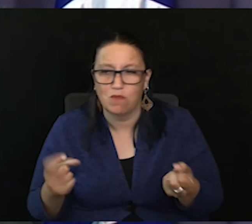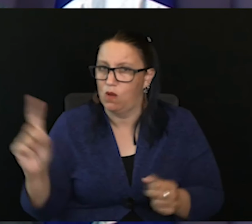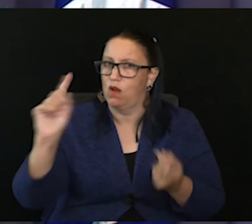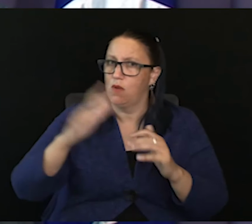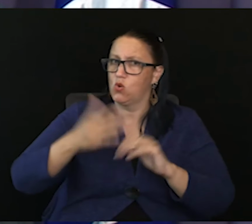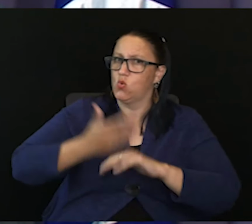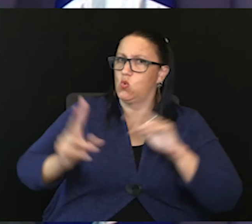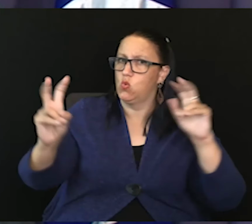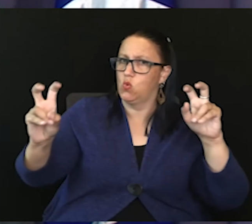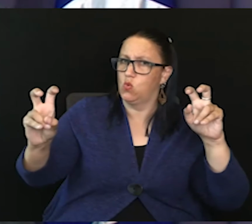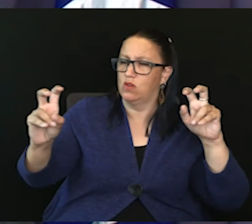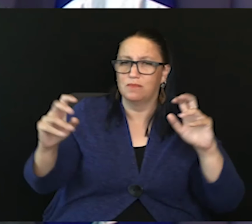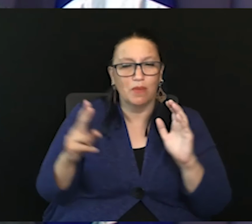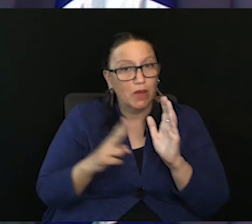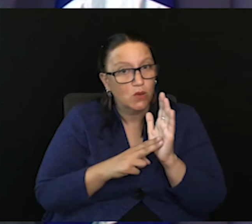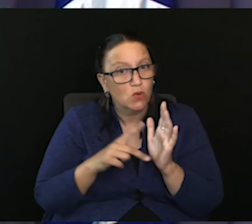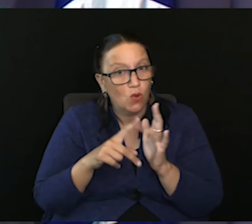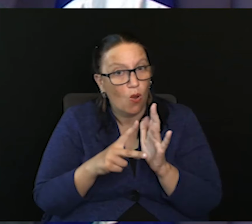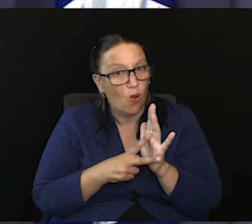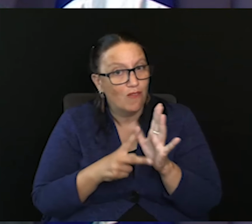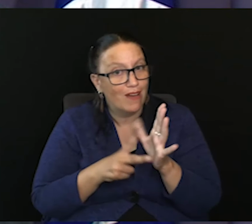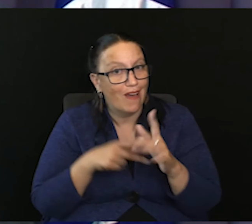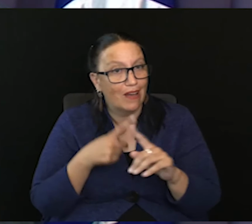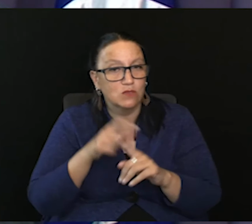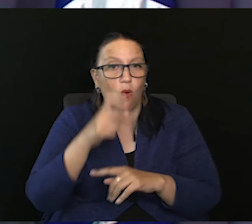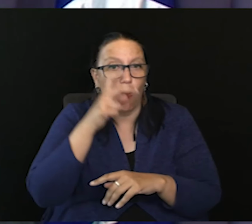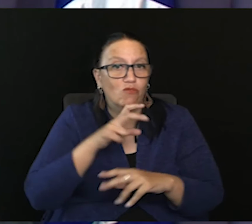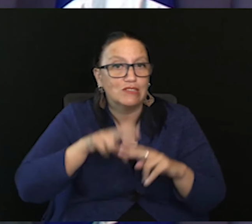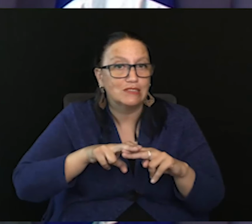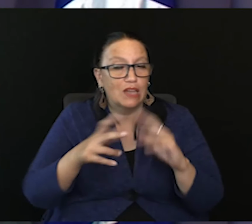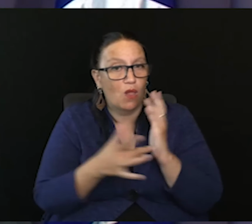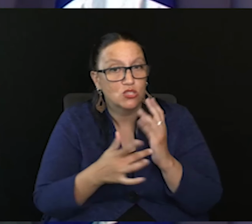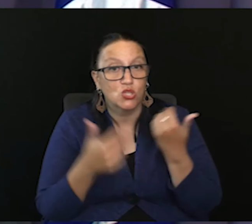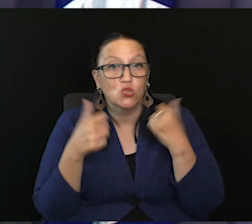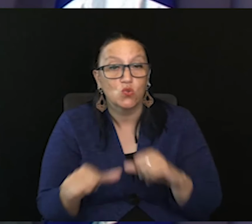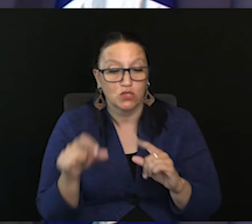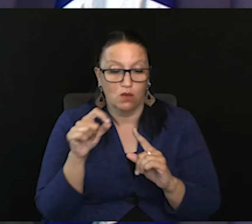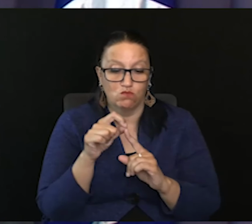The technology on which Novavax is made is an older technology it uses a protein.